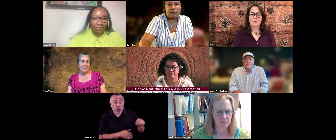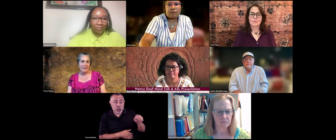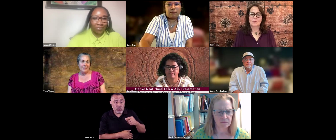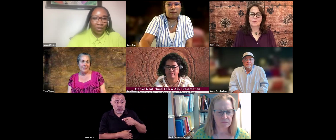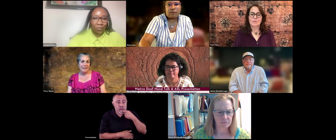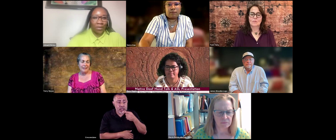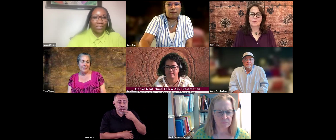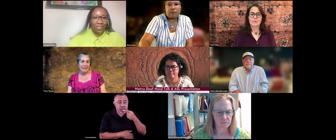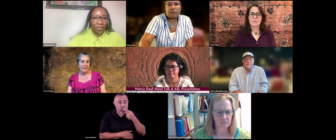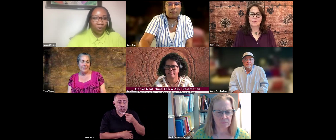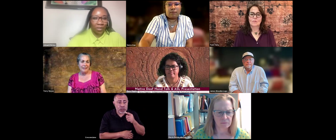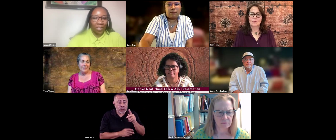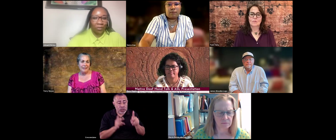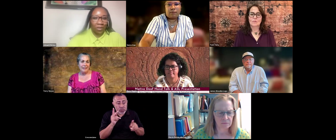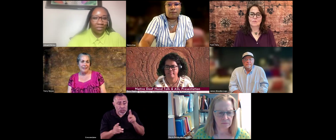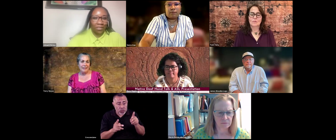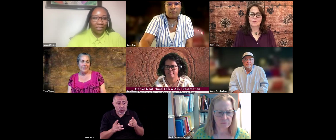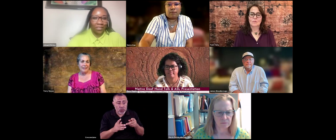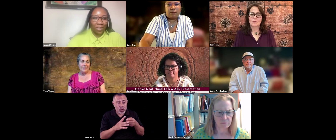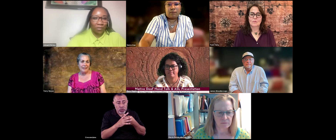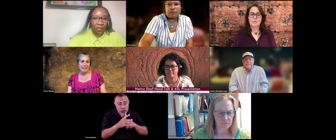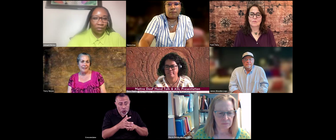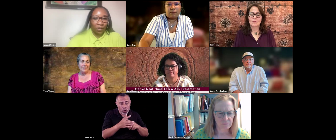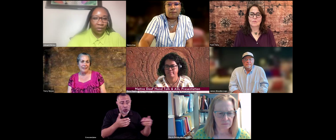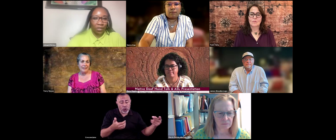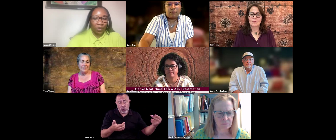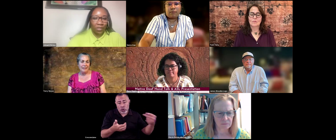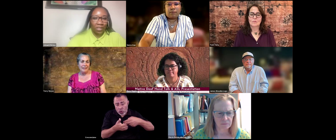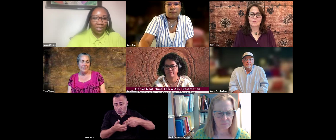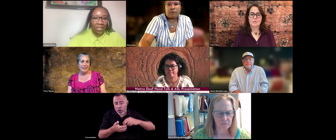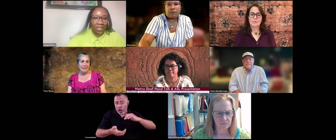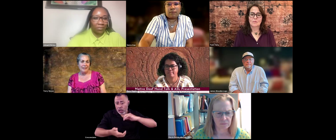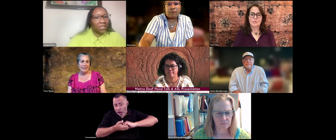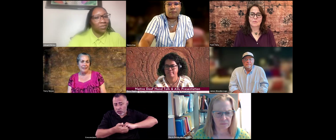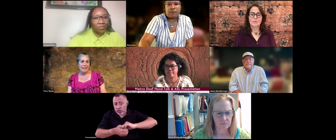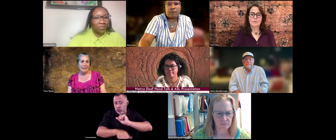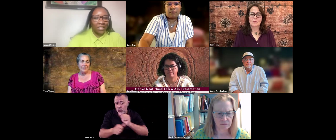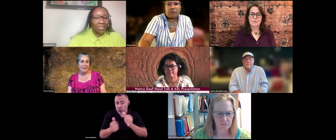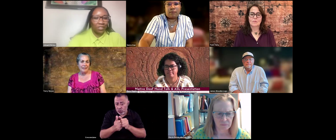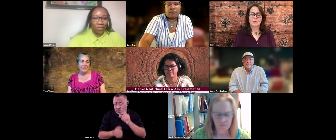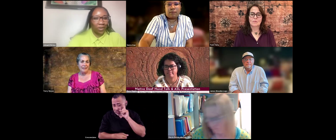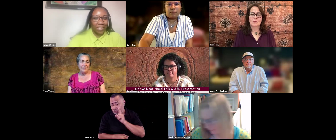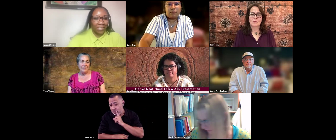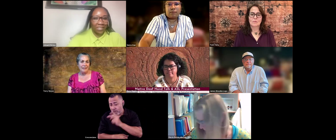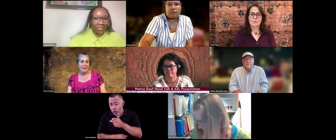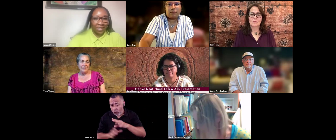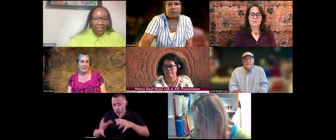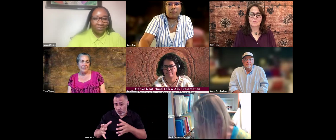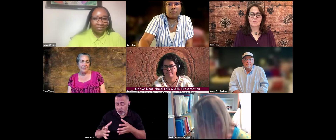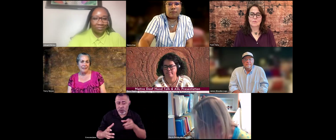Begin to start working with the deaf and hard of hearing community. Anything surprising? Learning.